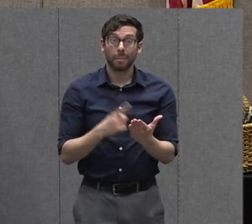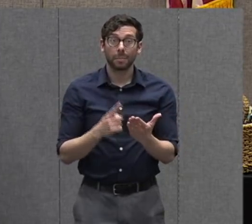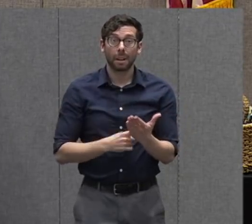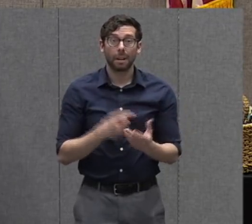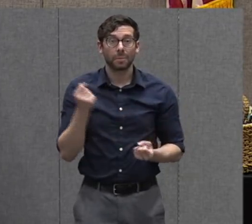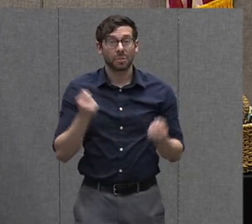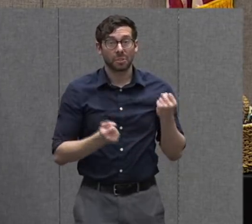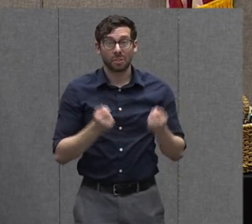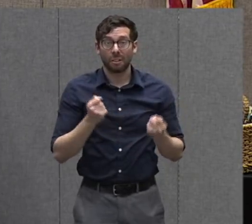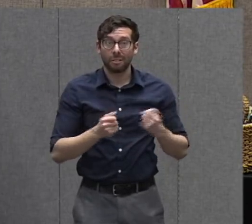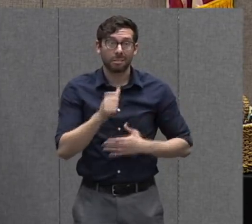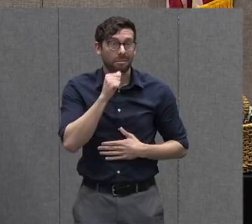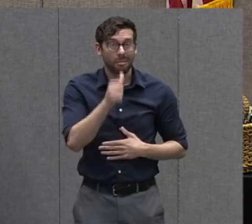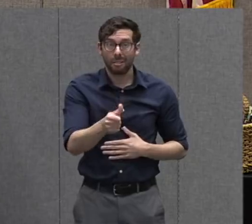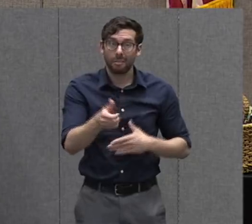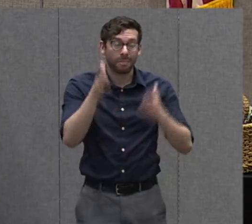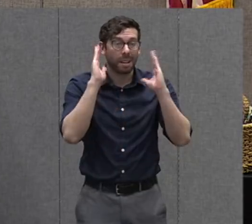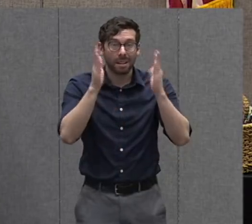As if they are in a big hurry